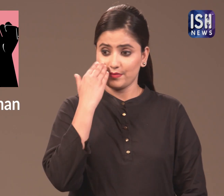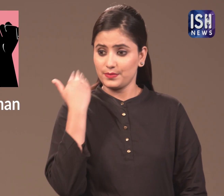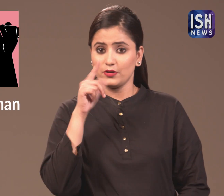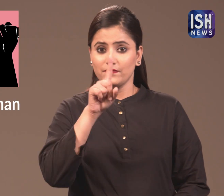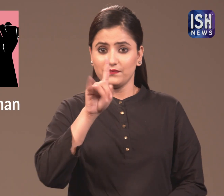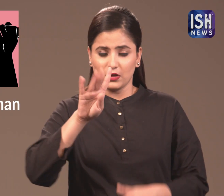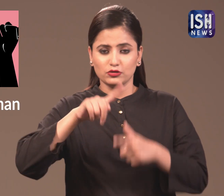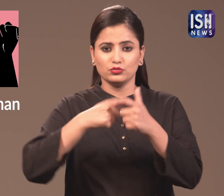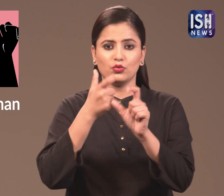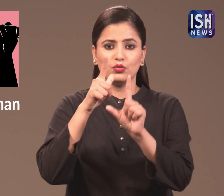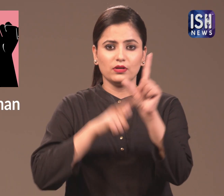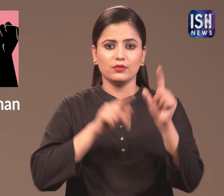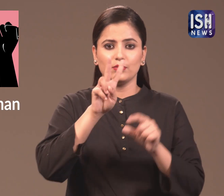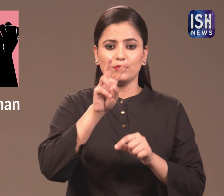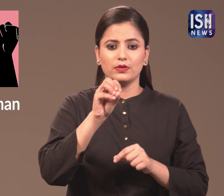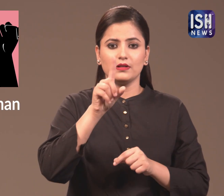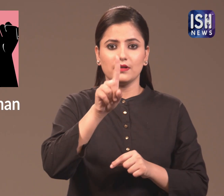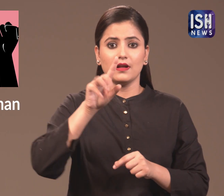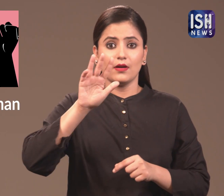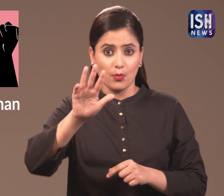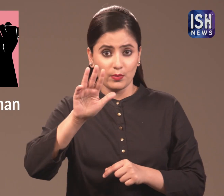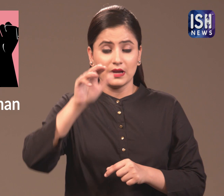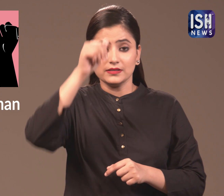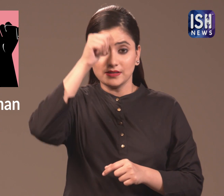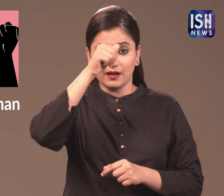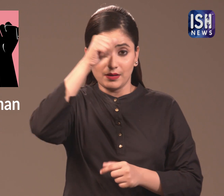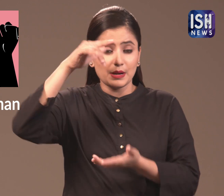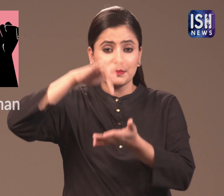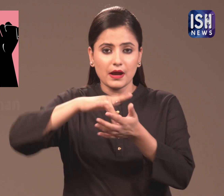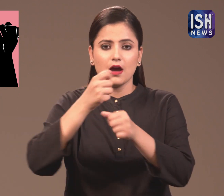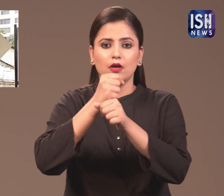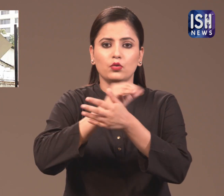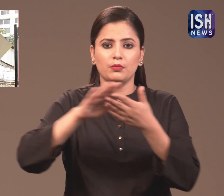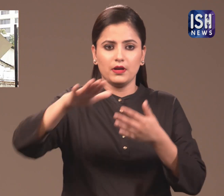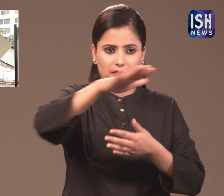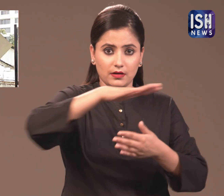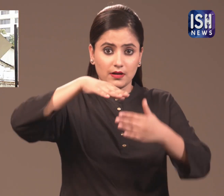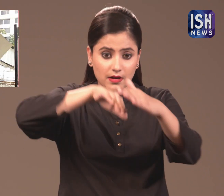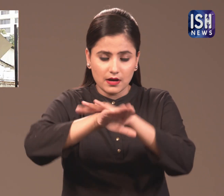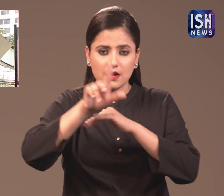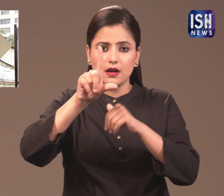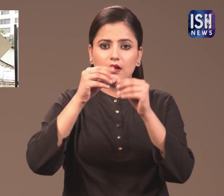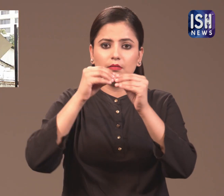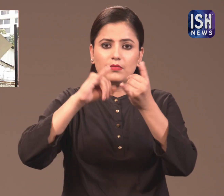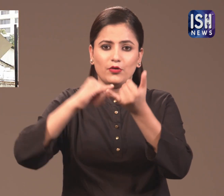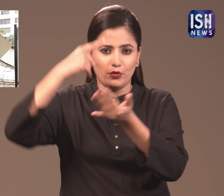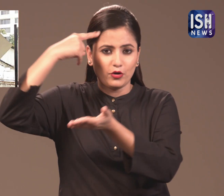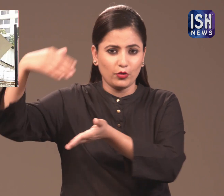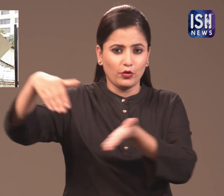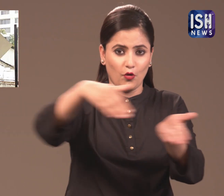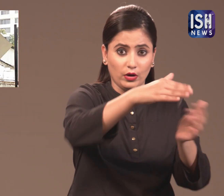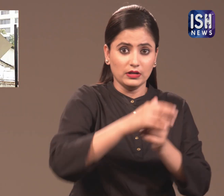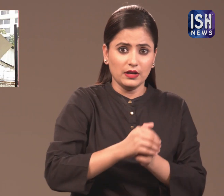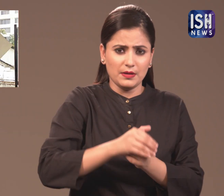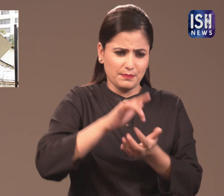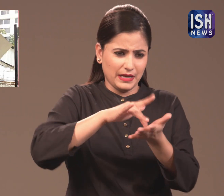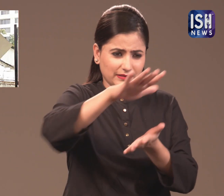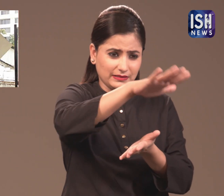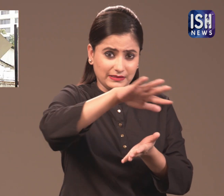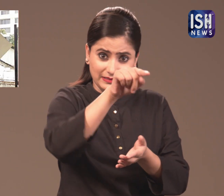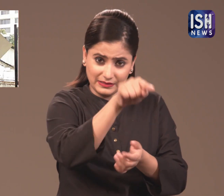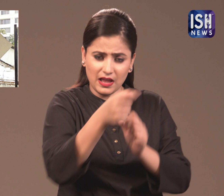On 14th July 2019 Sunday, in L.B.S. Road, Ghatkopar